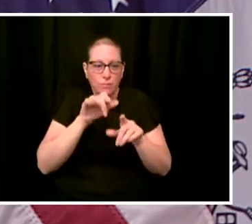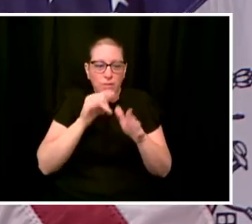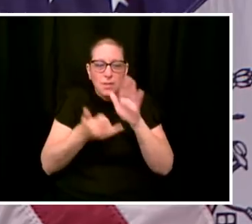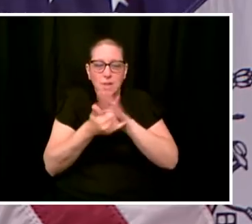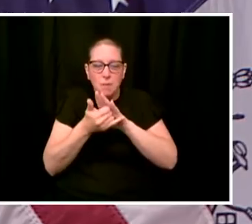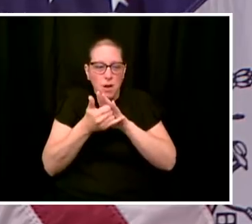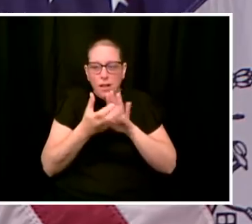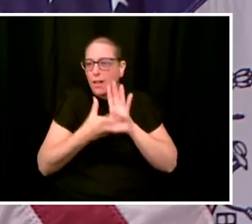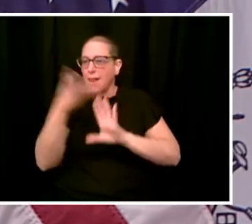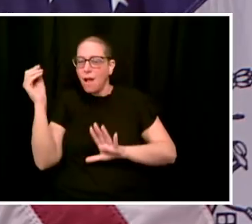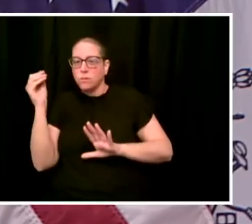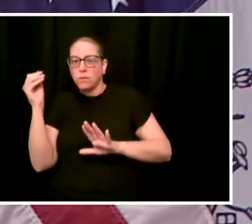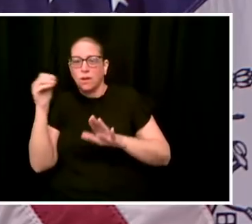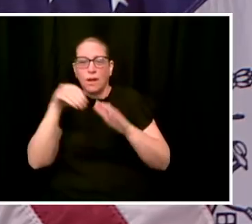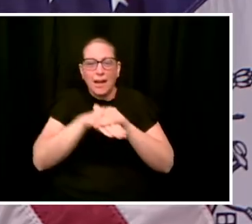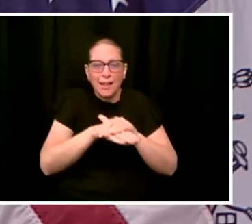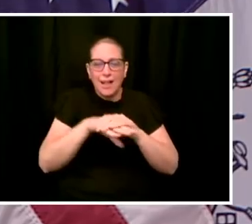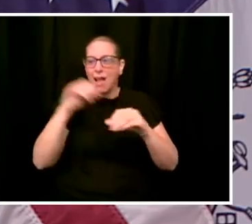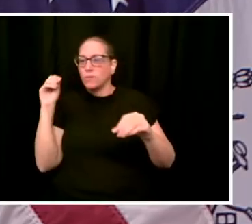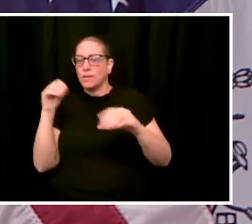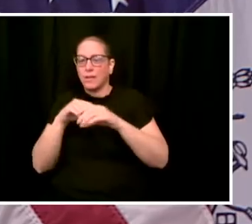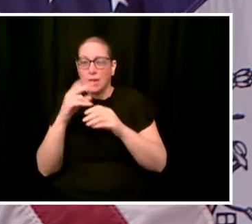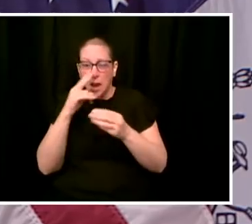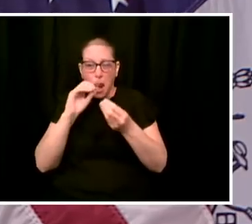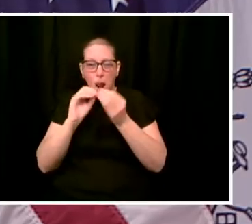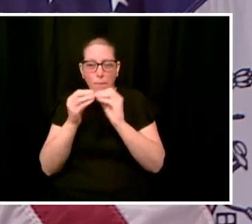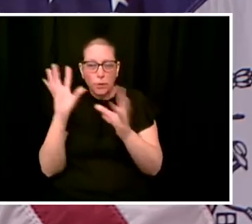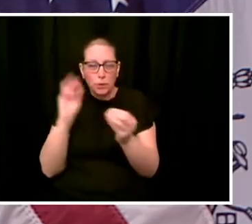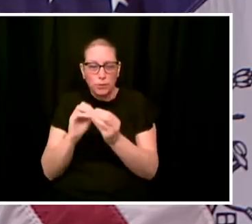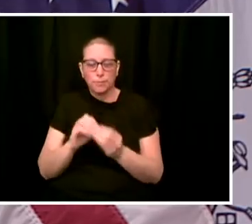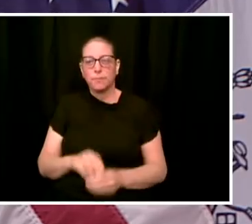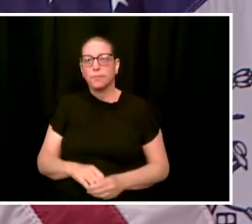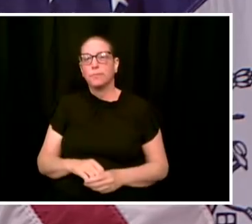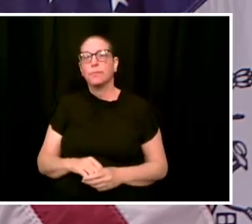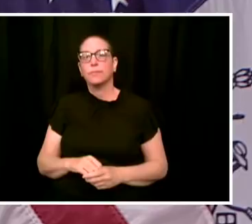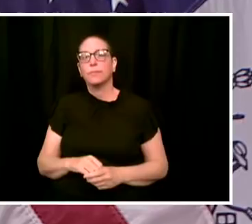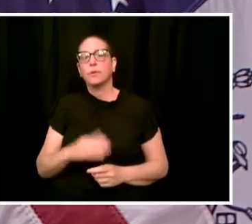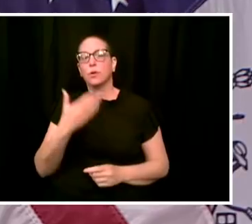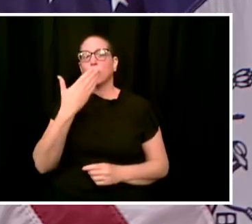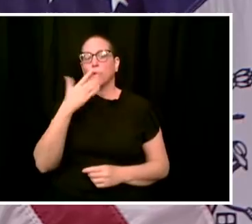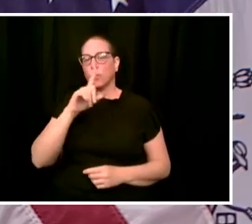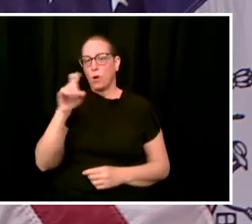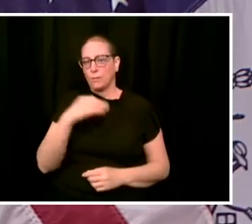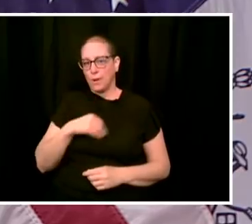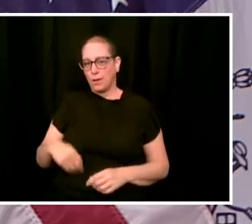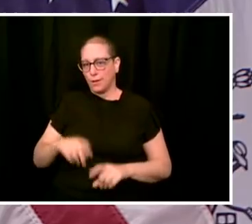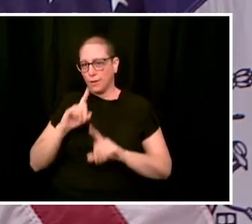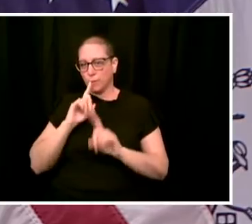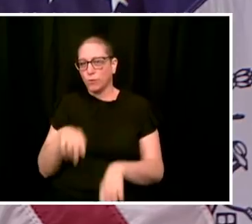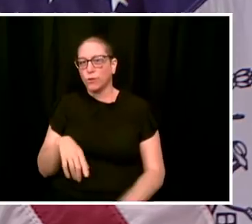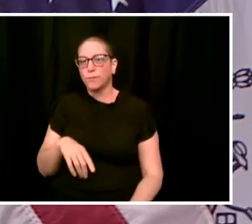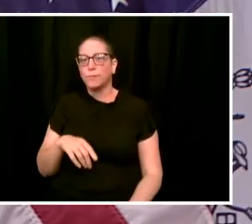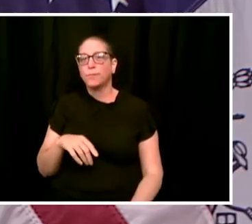BACK THERE? A>> VERY GOOD QUESTION. I APPRECIATE IT. LET ME, FIRST, ON